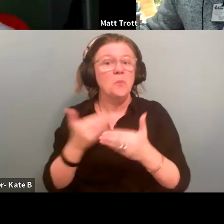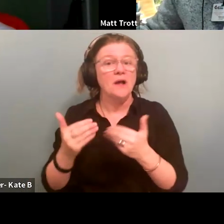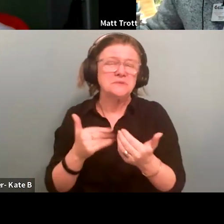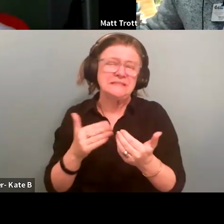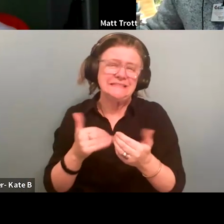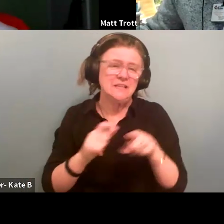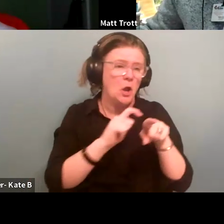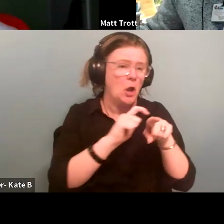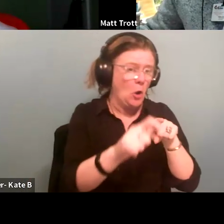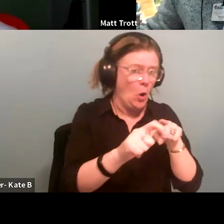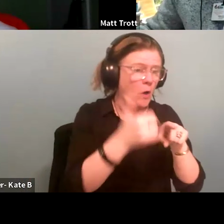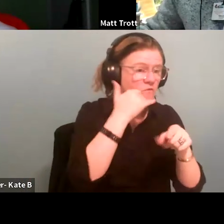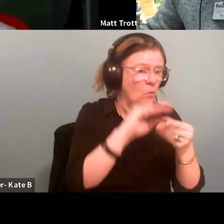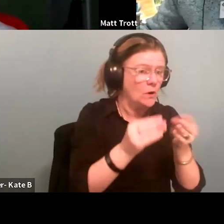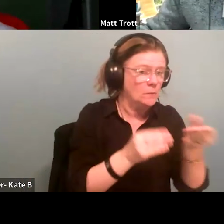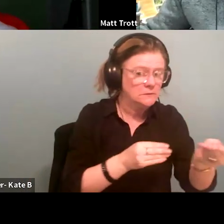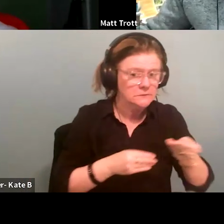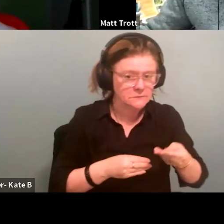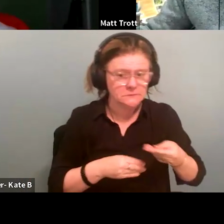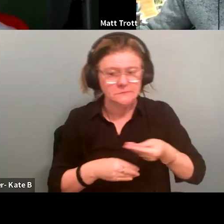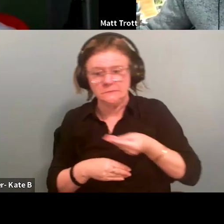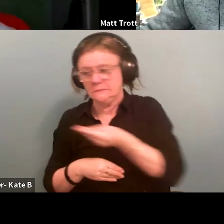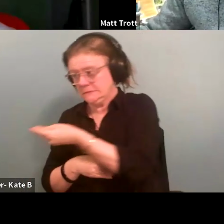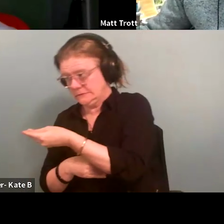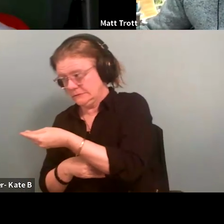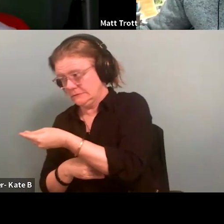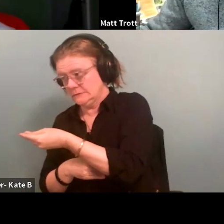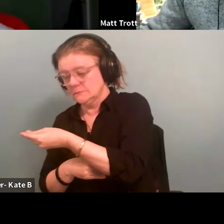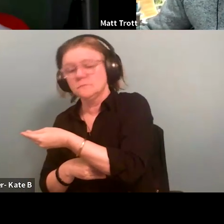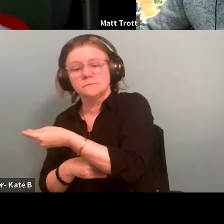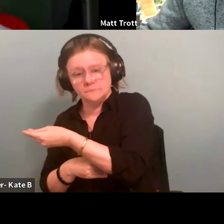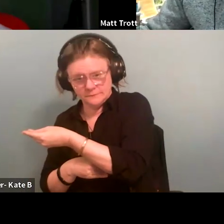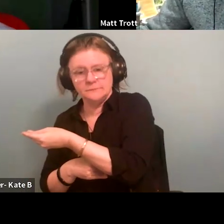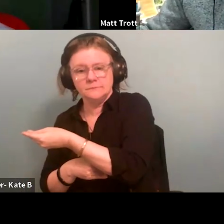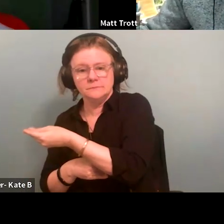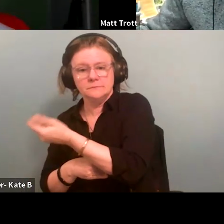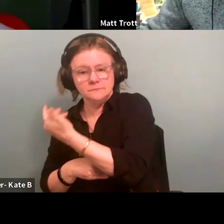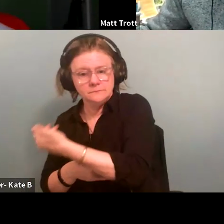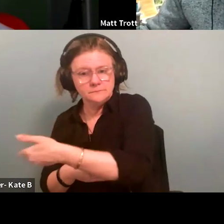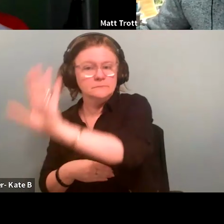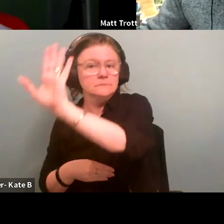I gave the person I spoke with the information that was needed. And she took it from there.